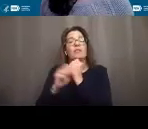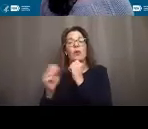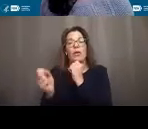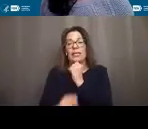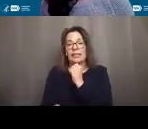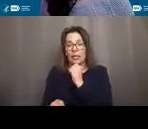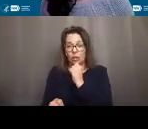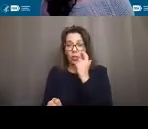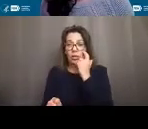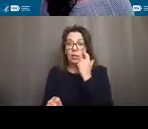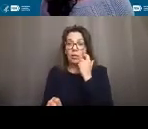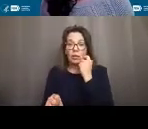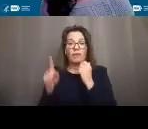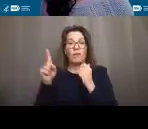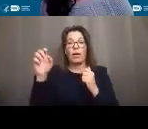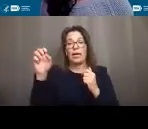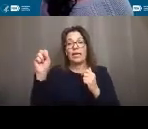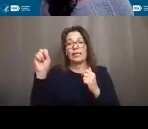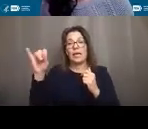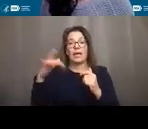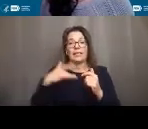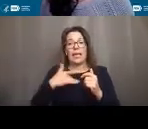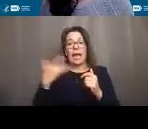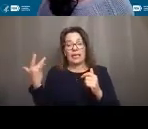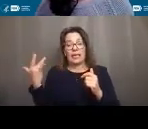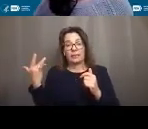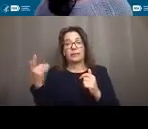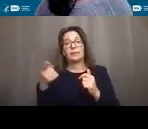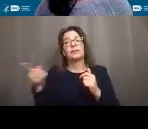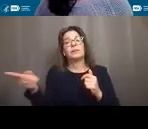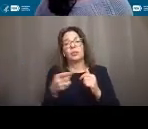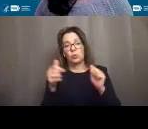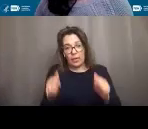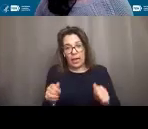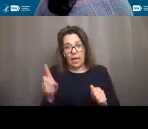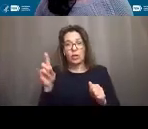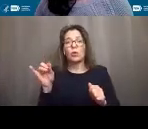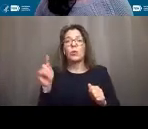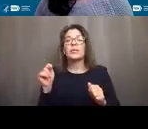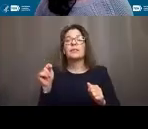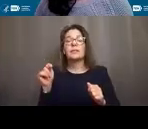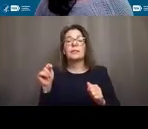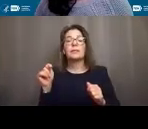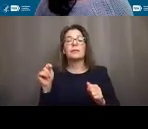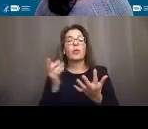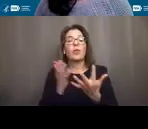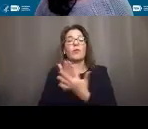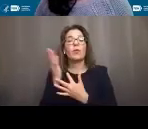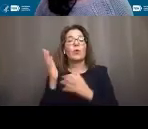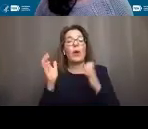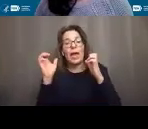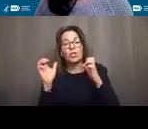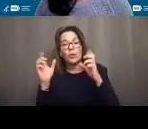but remember that if you've submitted an application, you need to talk to your scientific review officer